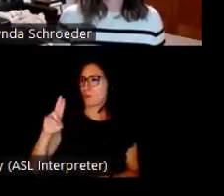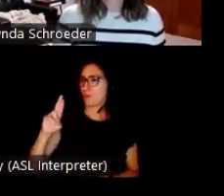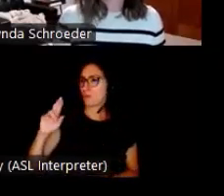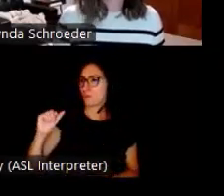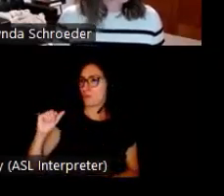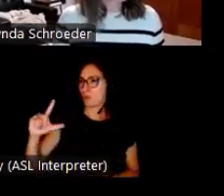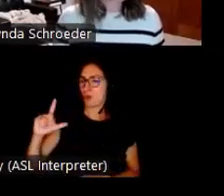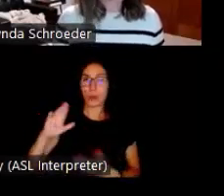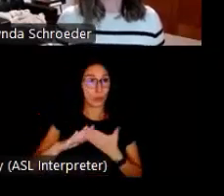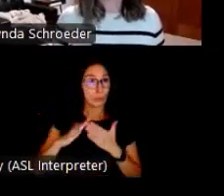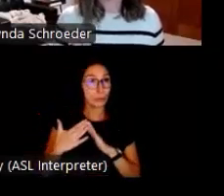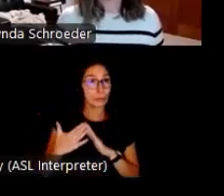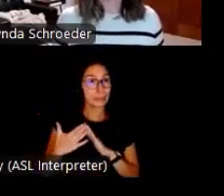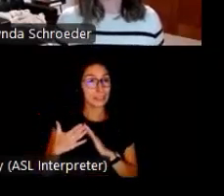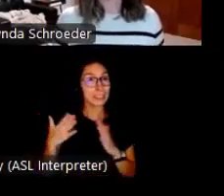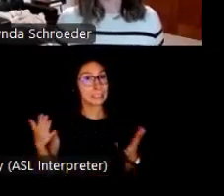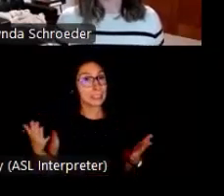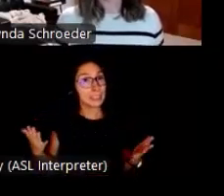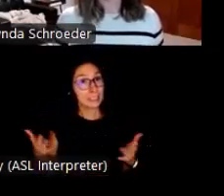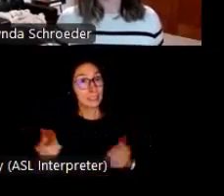Instead, it's better to reach out to these organizations